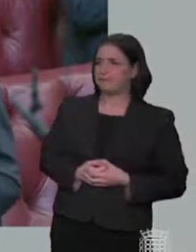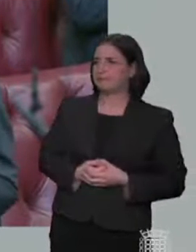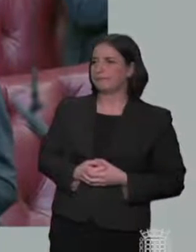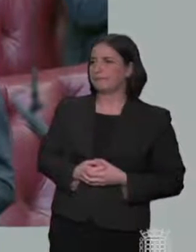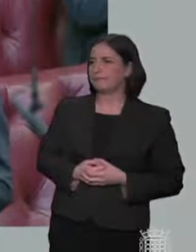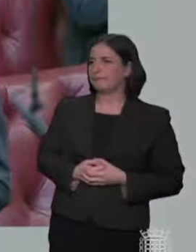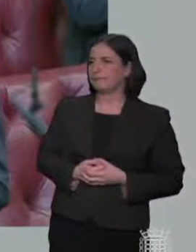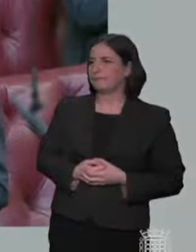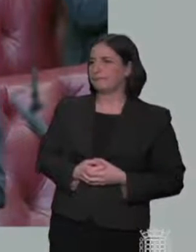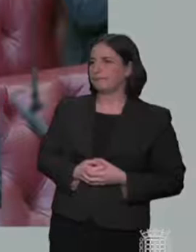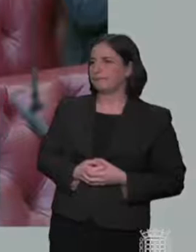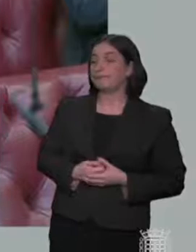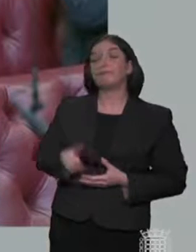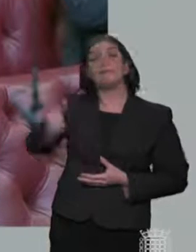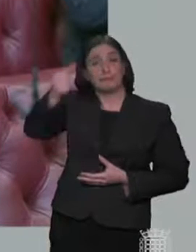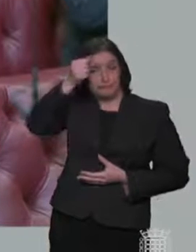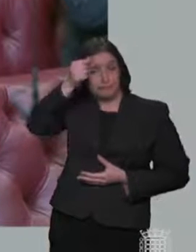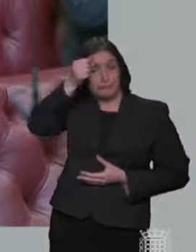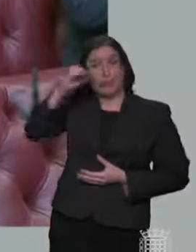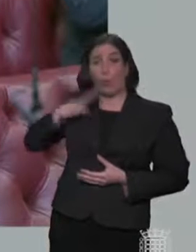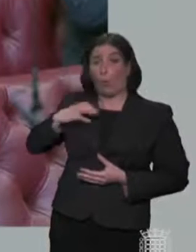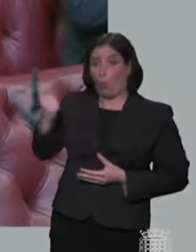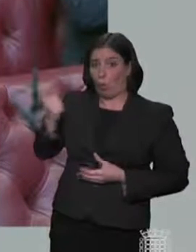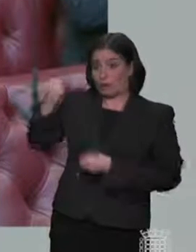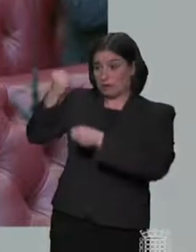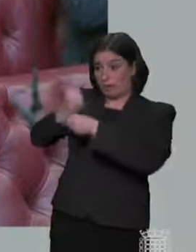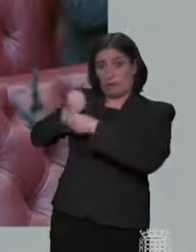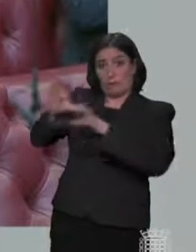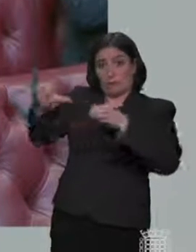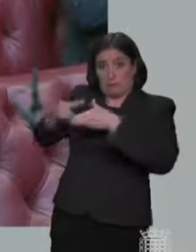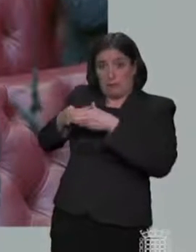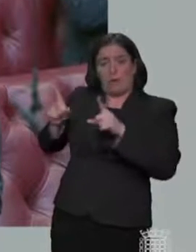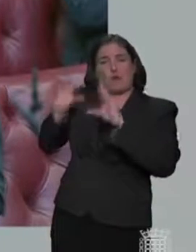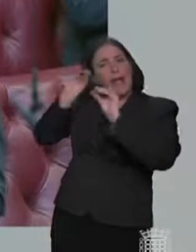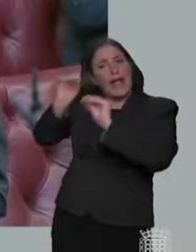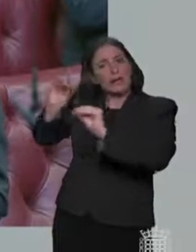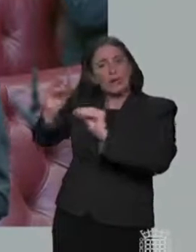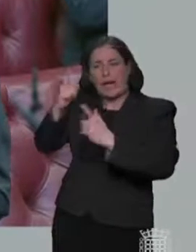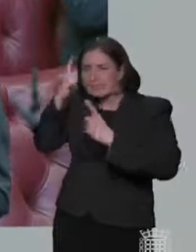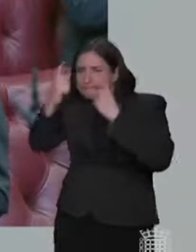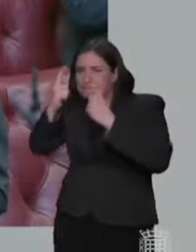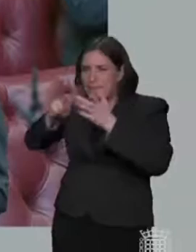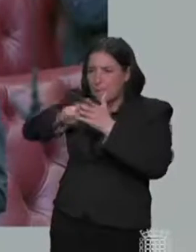the department for education is considering a gcse in bsl could the noble baroness the minister